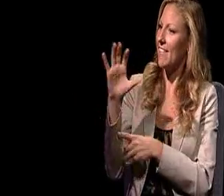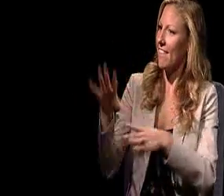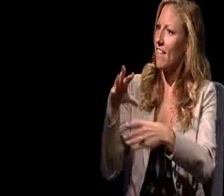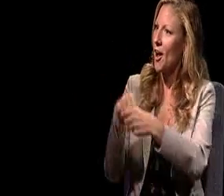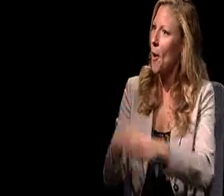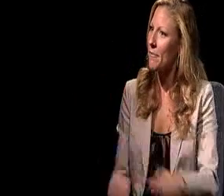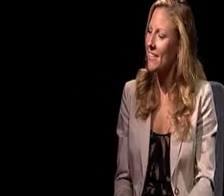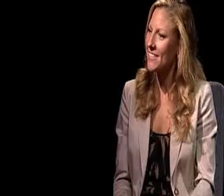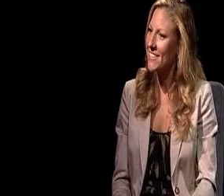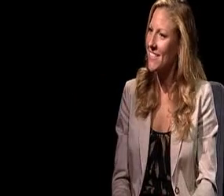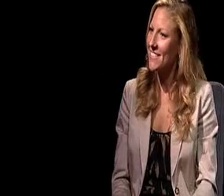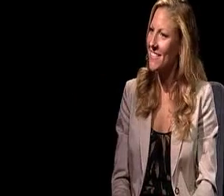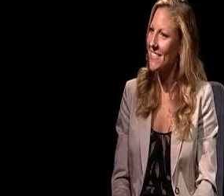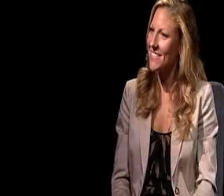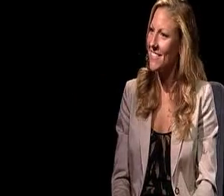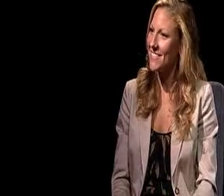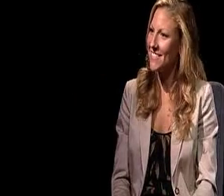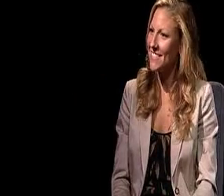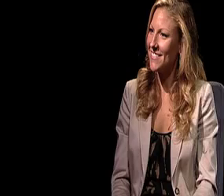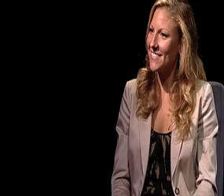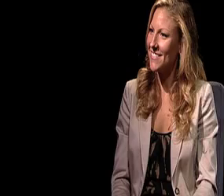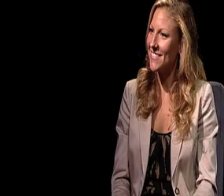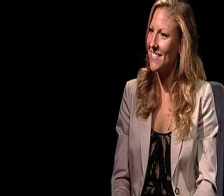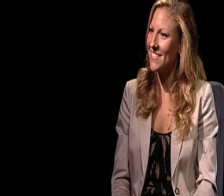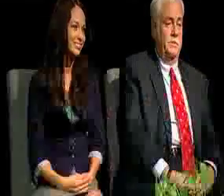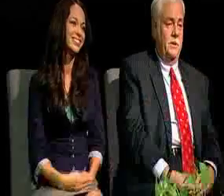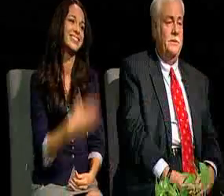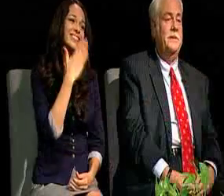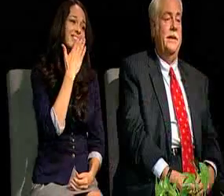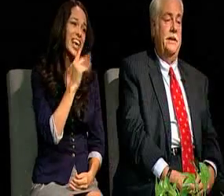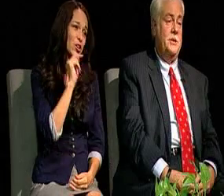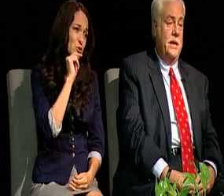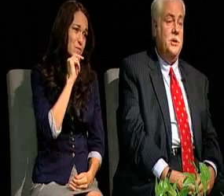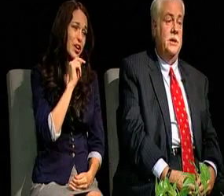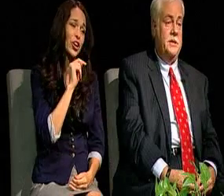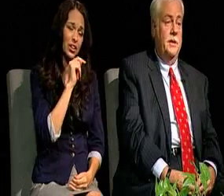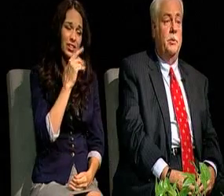Wow! That's a really good example of civic involvement. Thank you, Tamara. It is an excellent example,